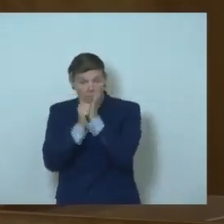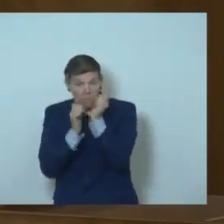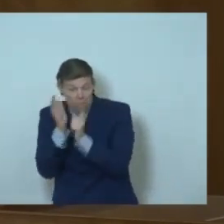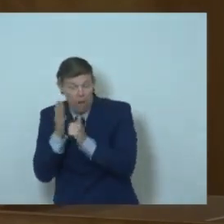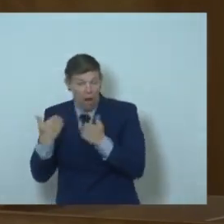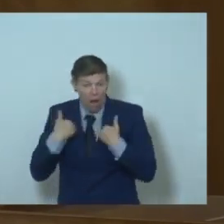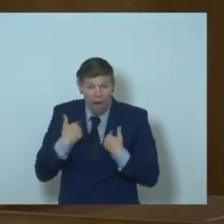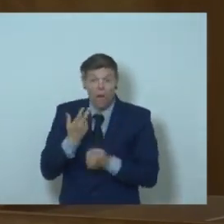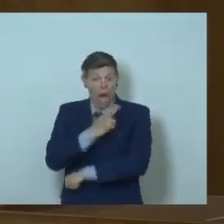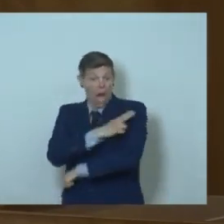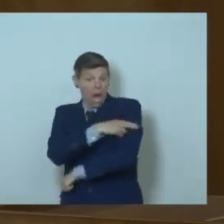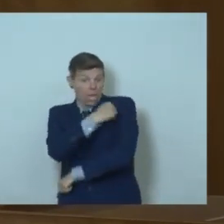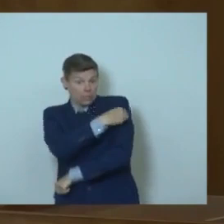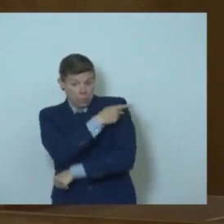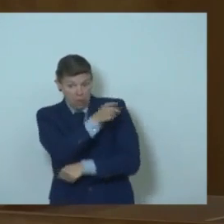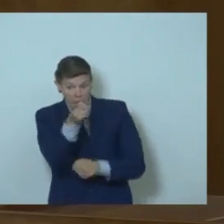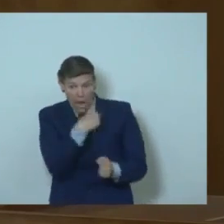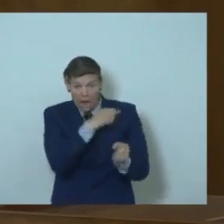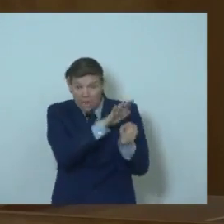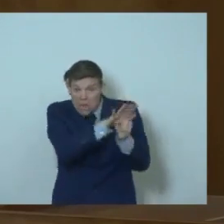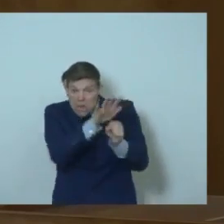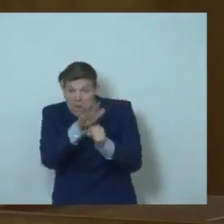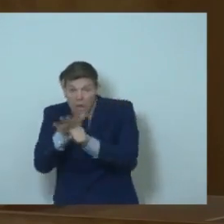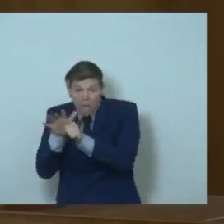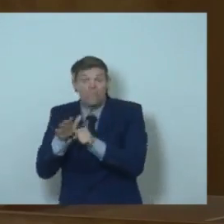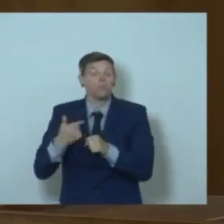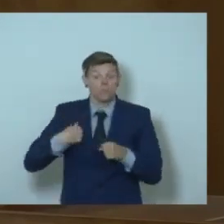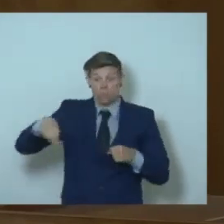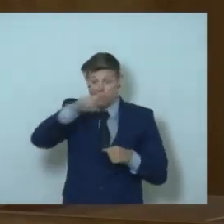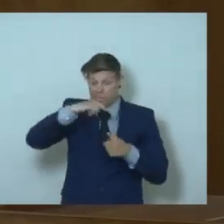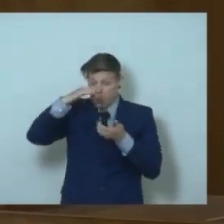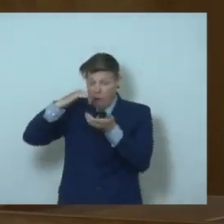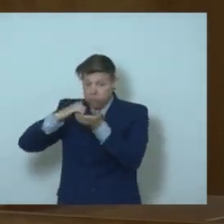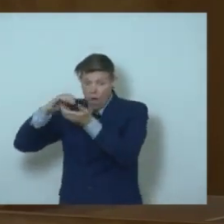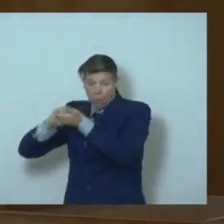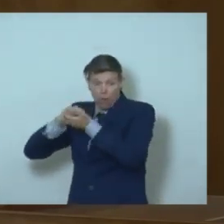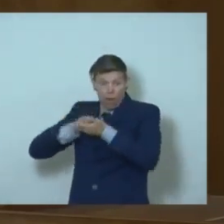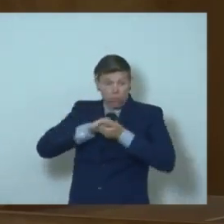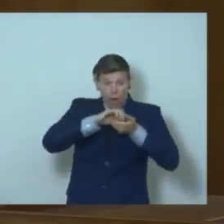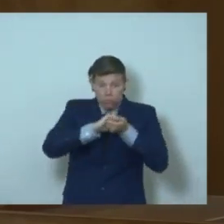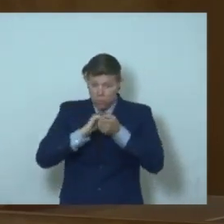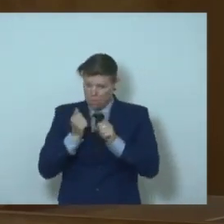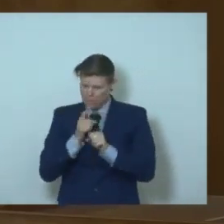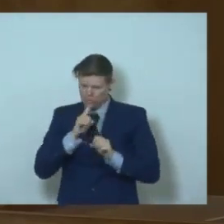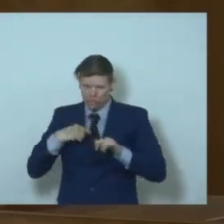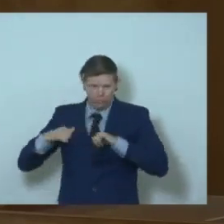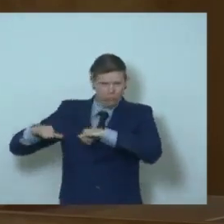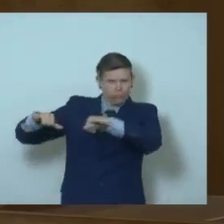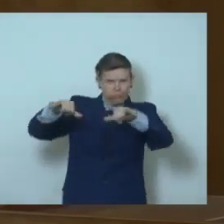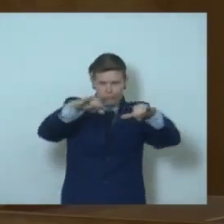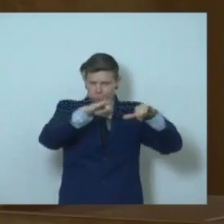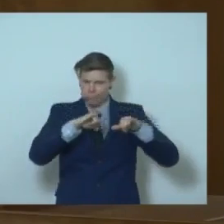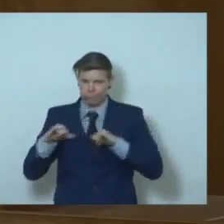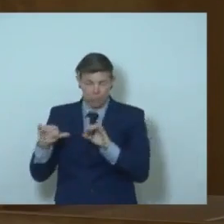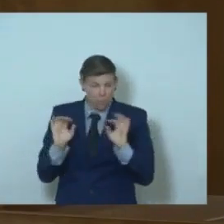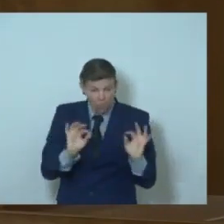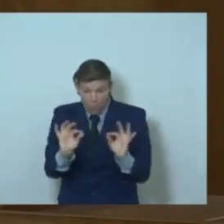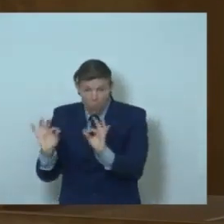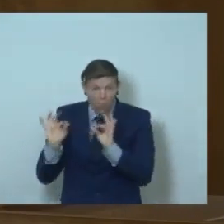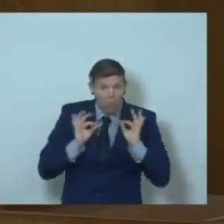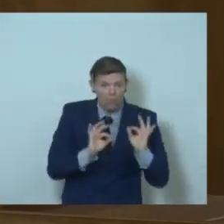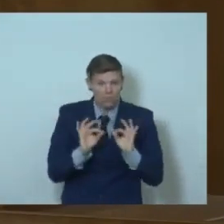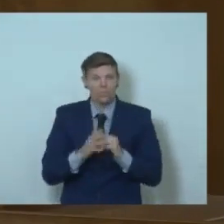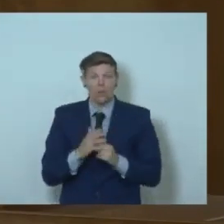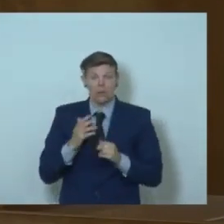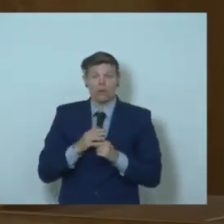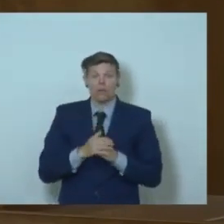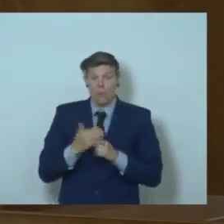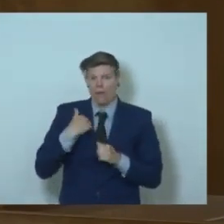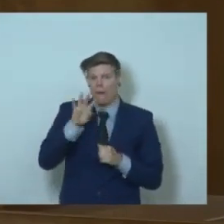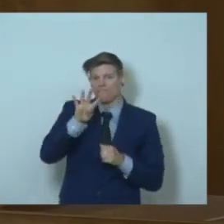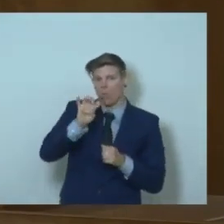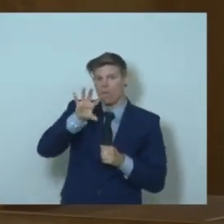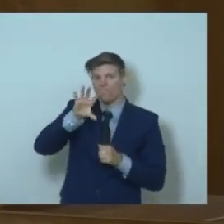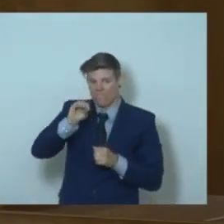WE MEASURE IN TWO WAYS HAVE ENOUGH PPE IN THOSE HUB HOSPITALS WHICH ARE SORT OF THE CENTRAL UNIT OF ARE CONNECTING ALL THE PARTS OF THE STATE TOGETHER.